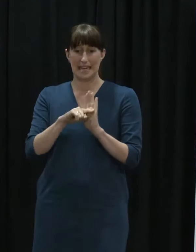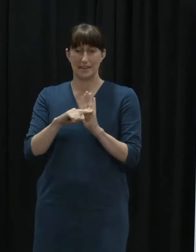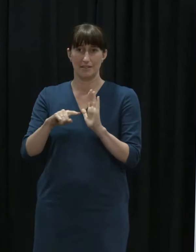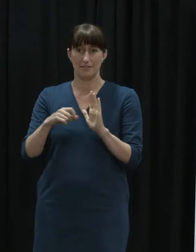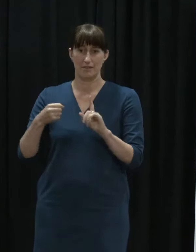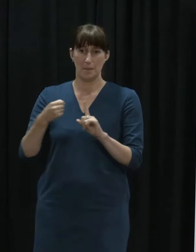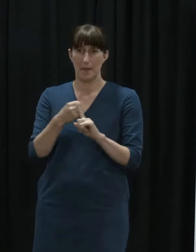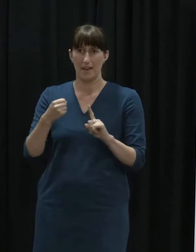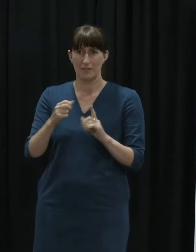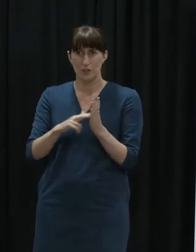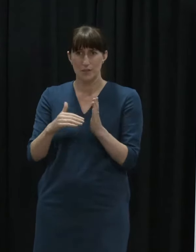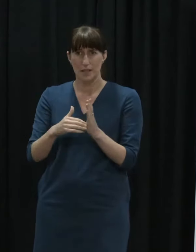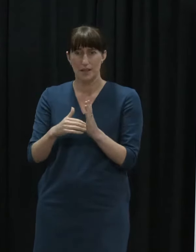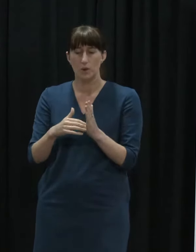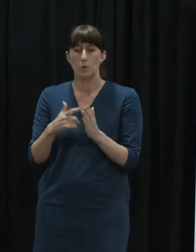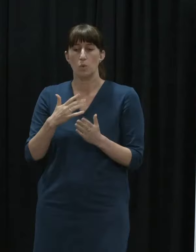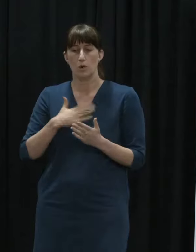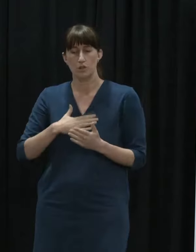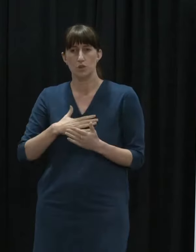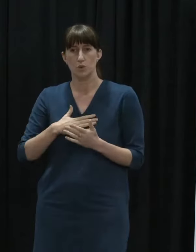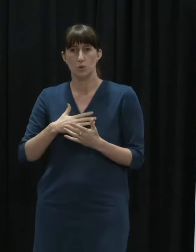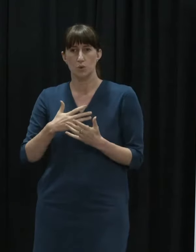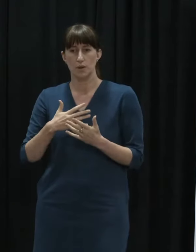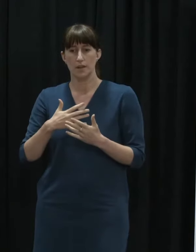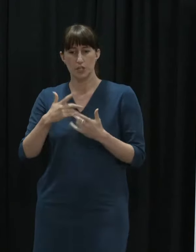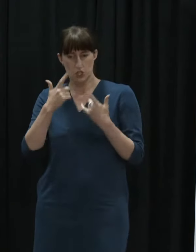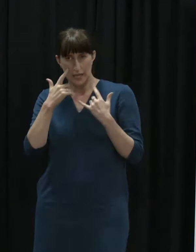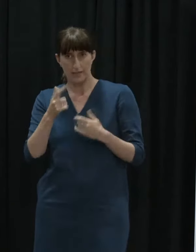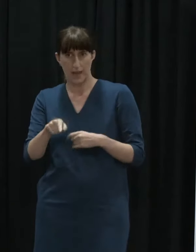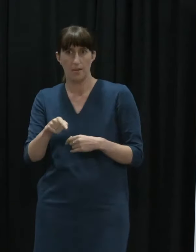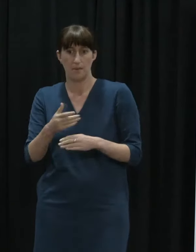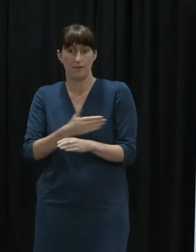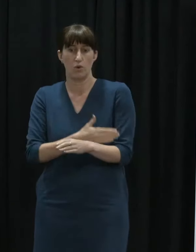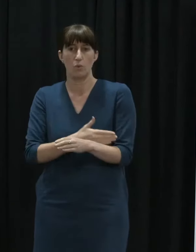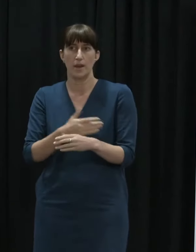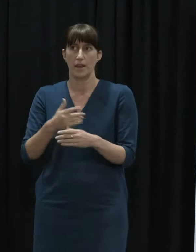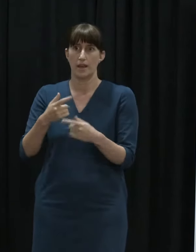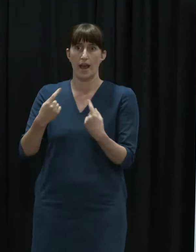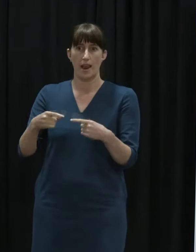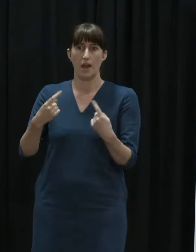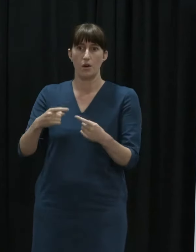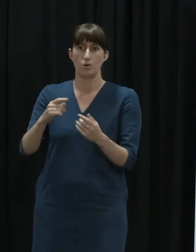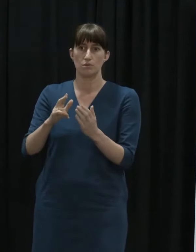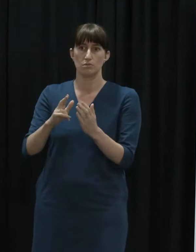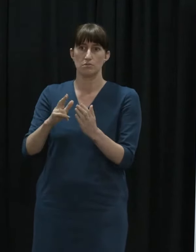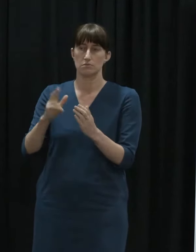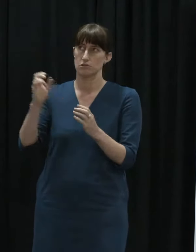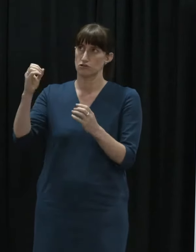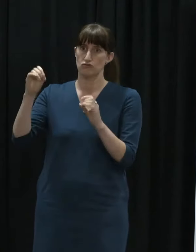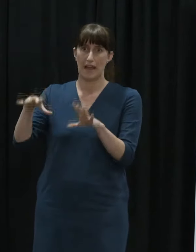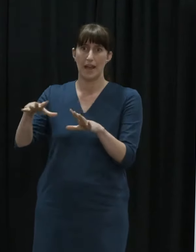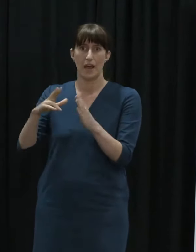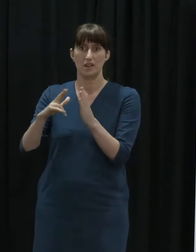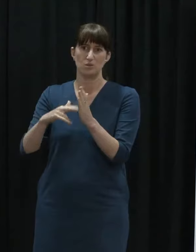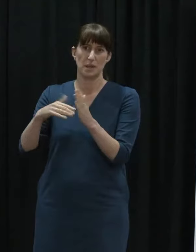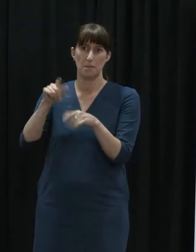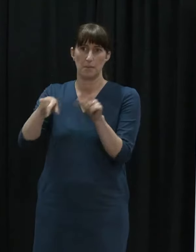evidence that suggest to us that there would be a market and a negative impact on New Zealand, we need to listen to that. We have scheduled the check-in